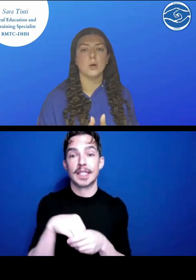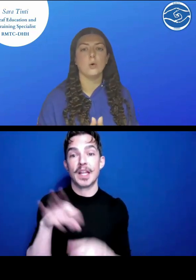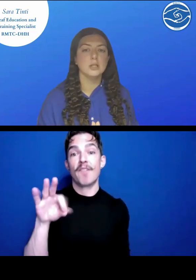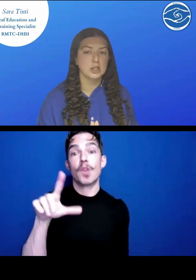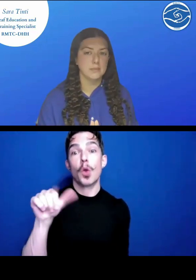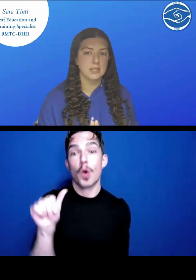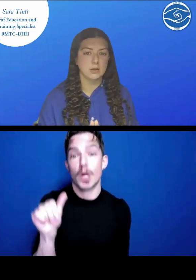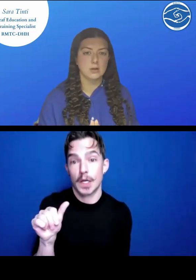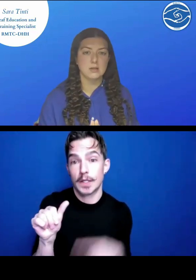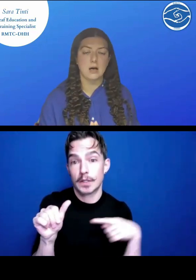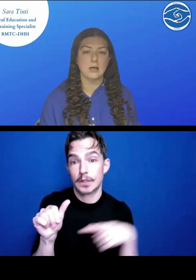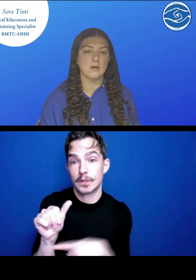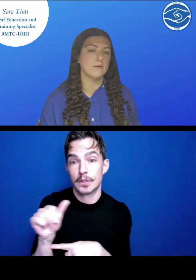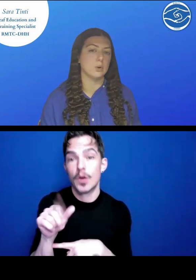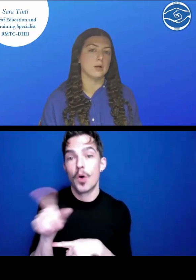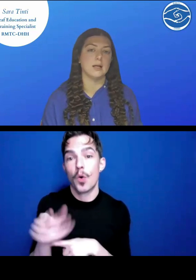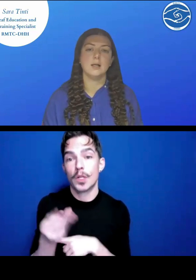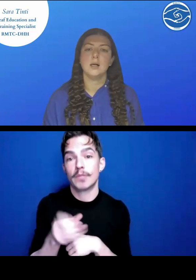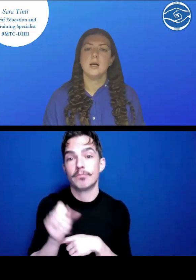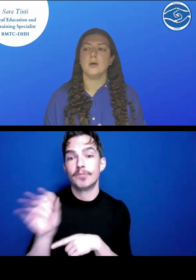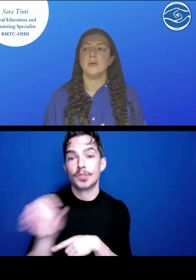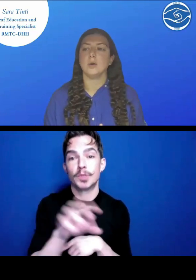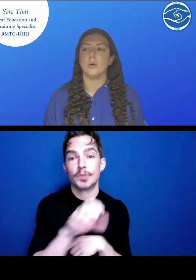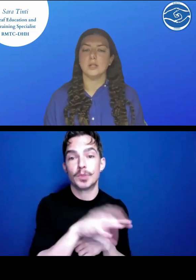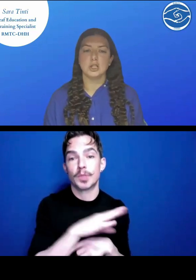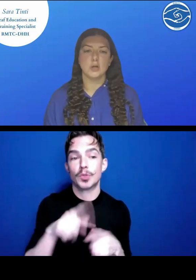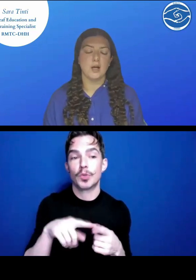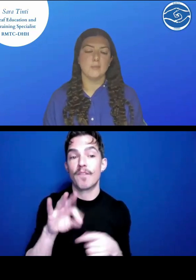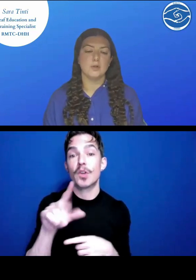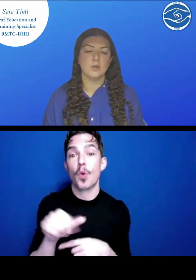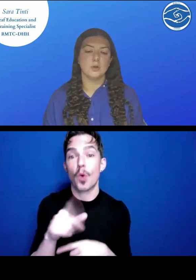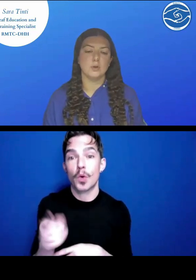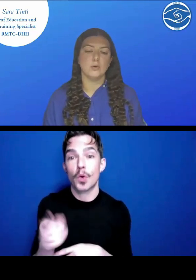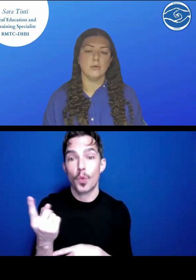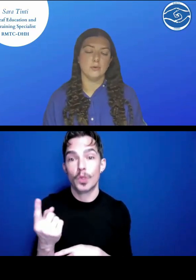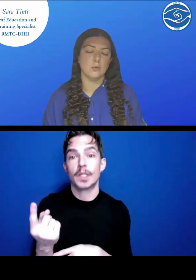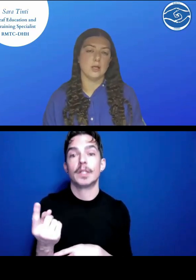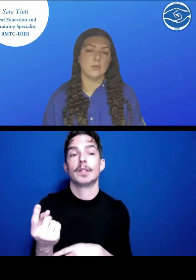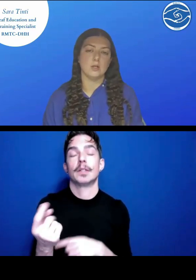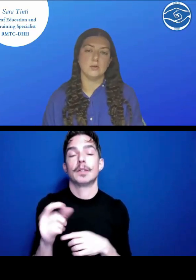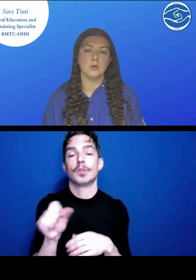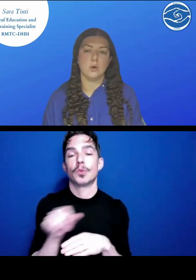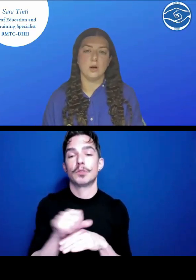we can only ship materials out in Florida. We can only ship them to those working with students